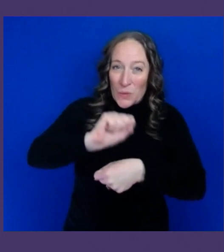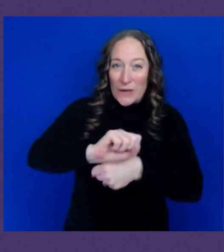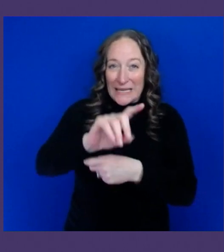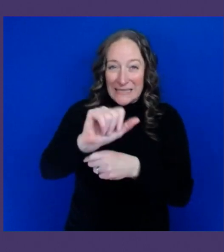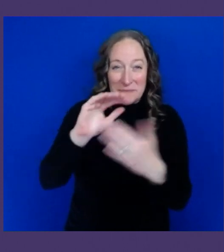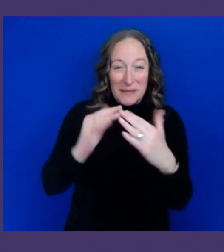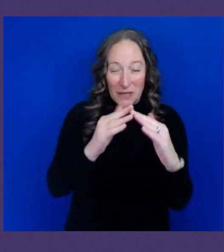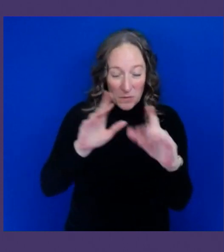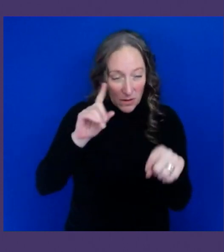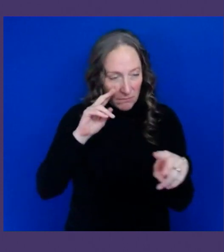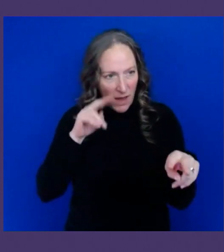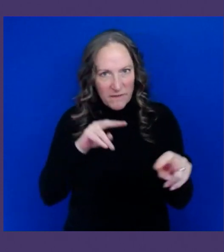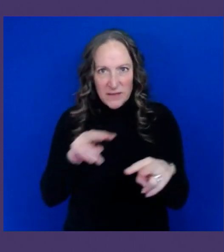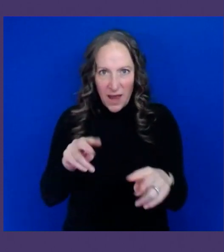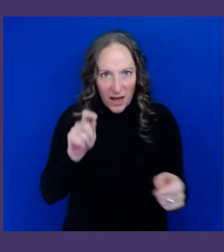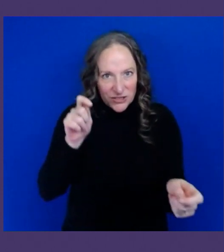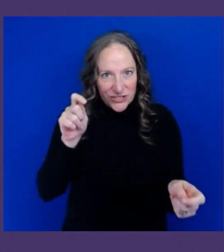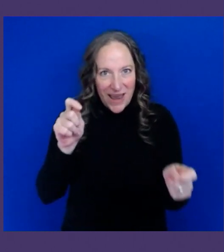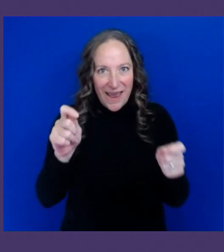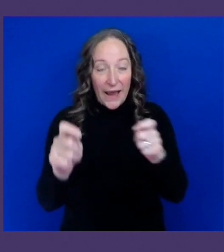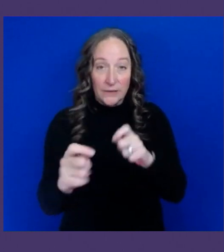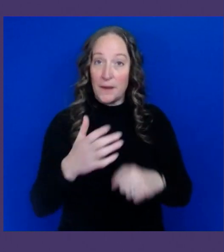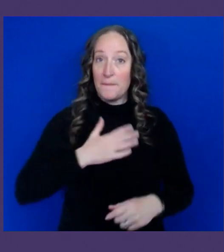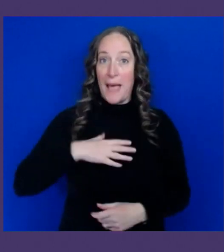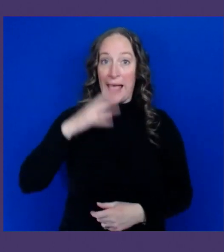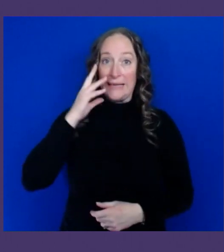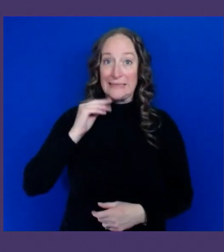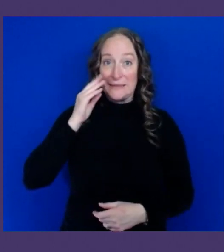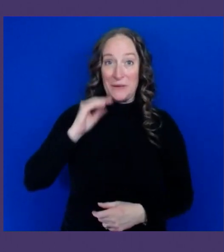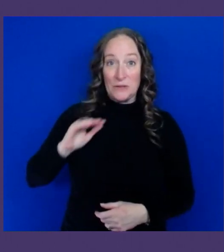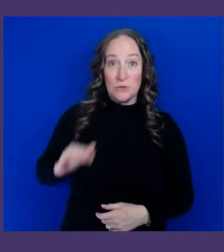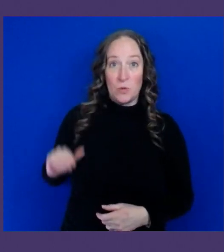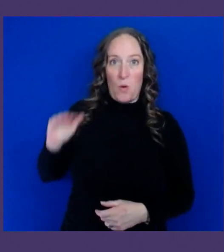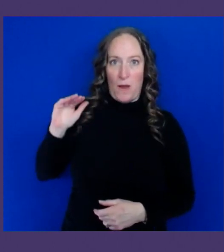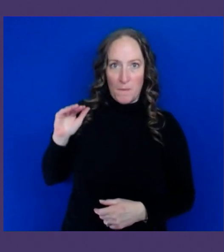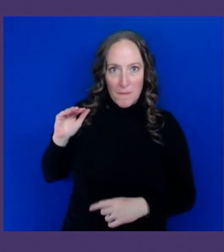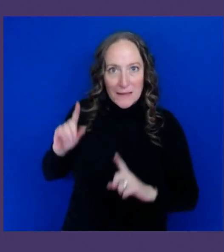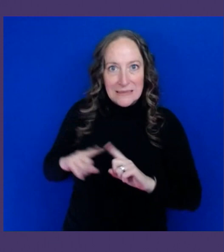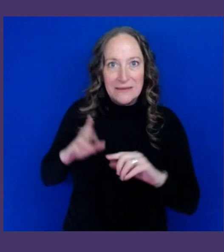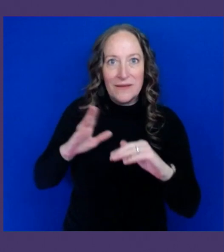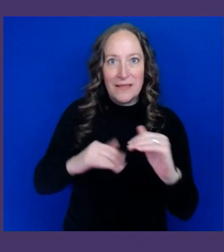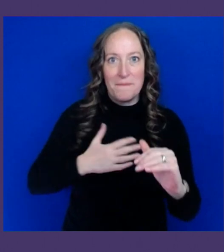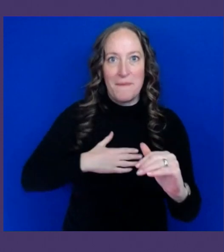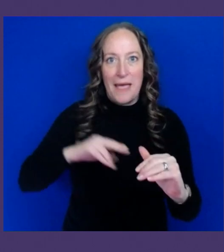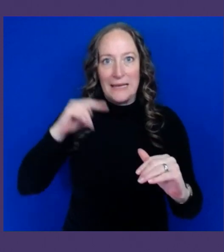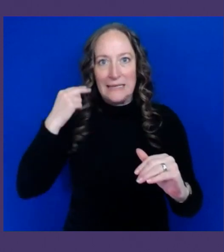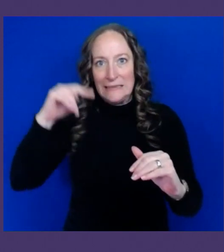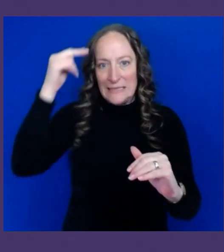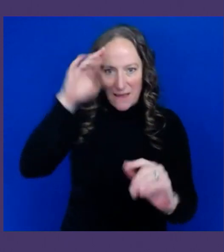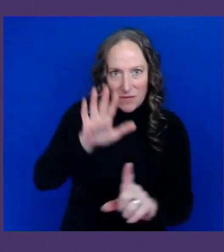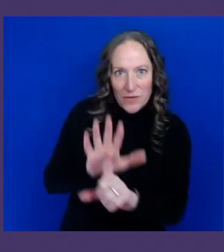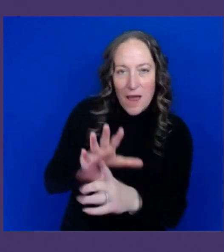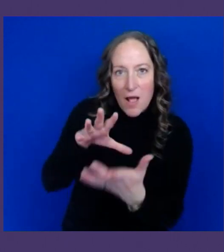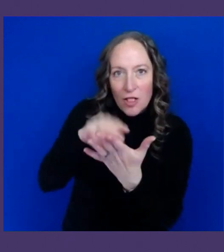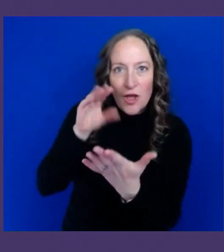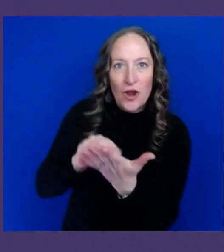my experience was different from that of my nieces and nephews. Now, I think it's critical, too, that